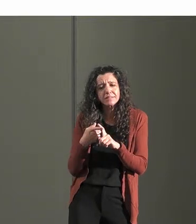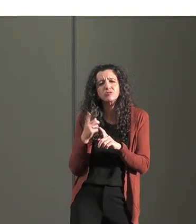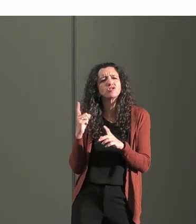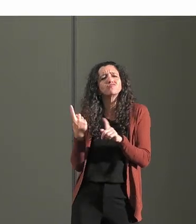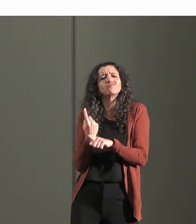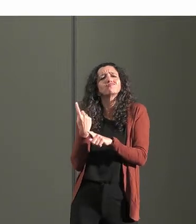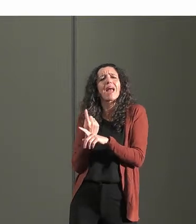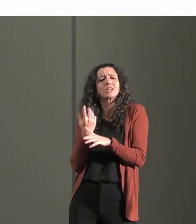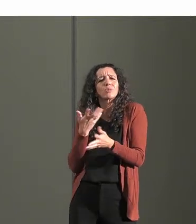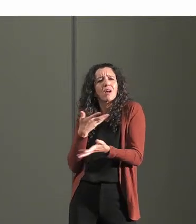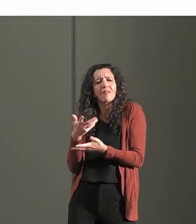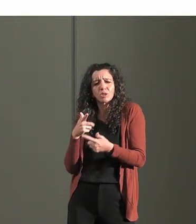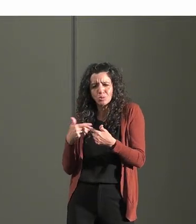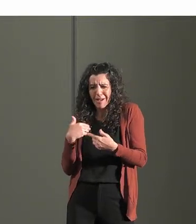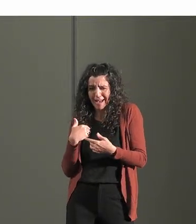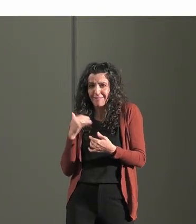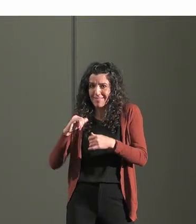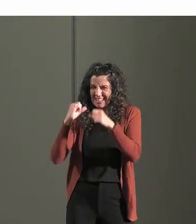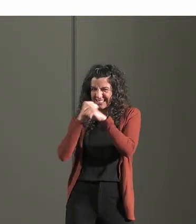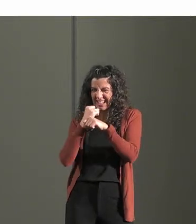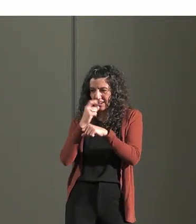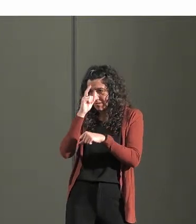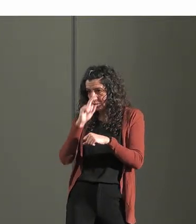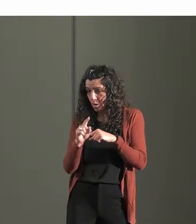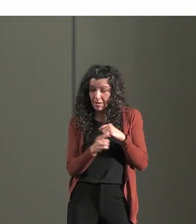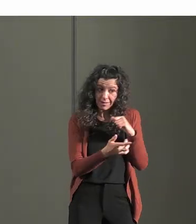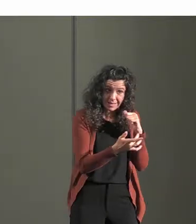friends just casual conversations we have that data